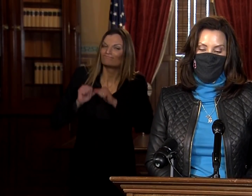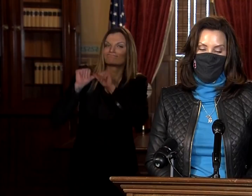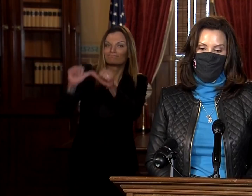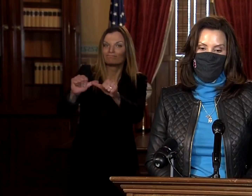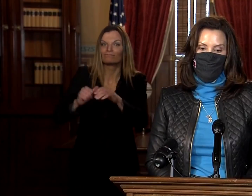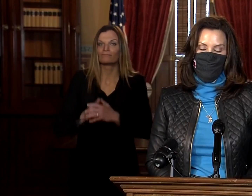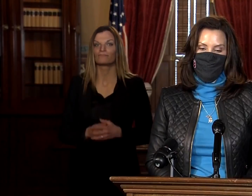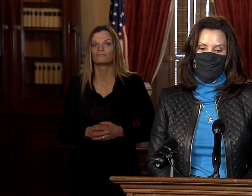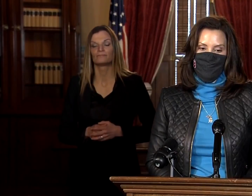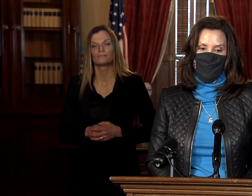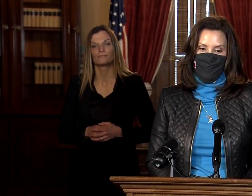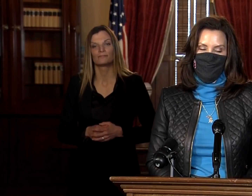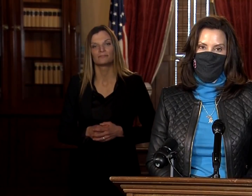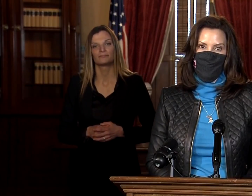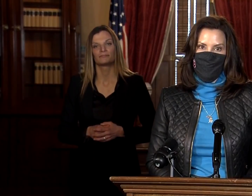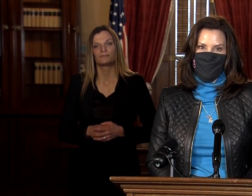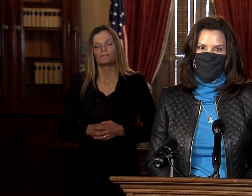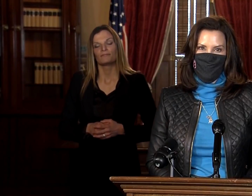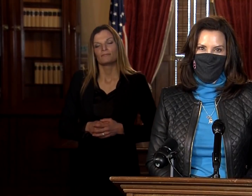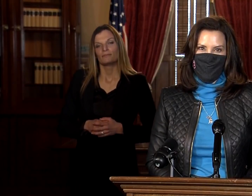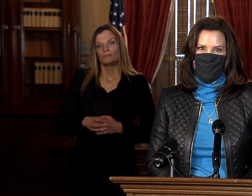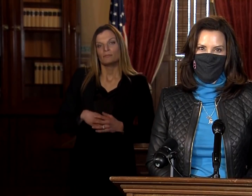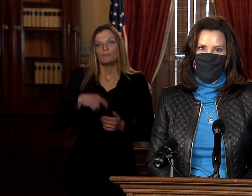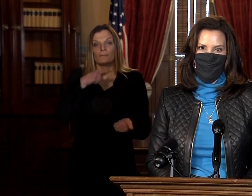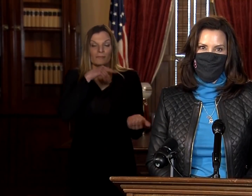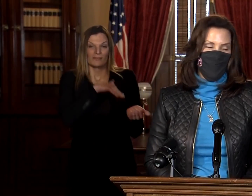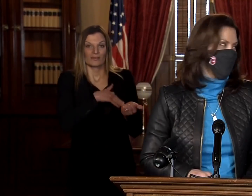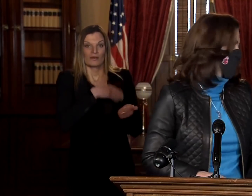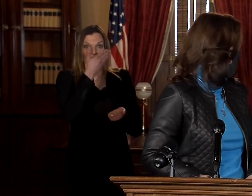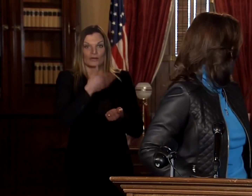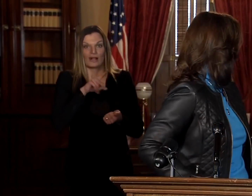forward. We all continue to do our part, We all continue to do our part, we’re in a stronger position we’re in a stronger position today that.